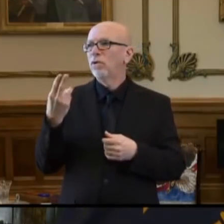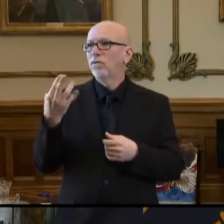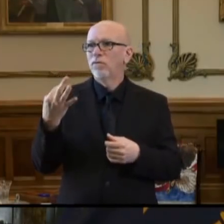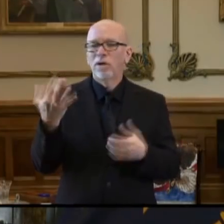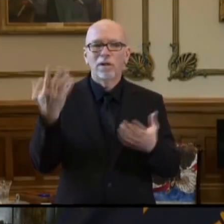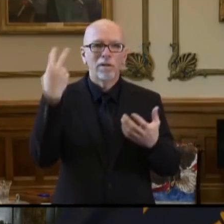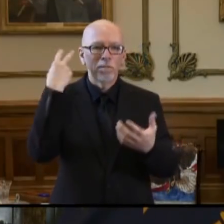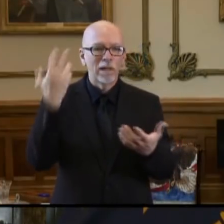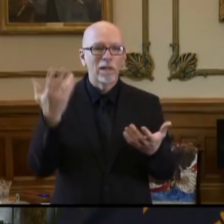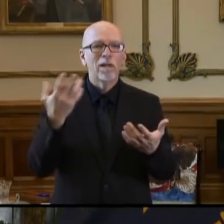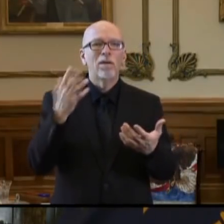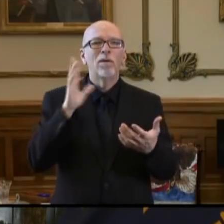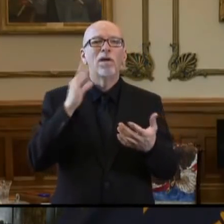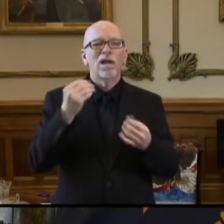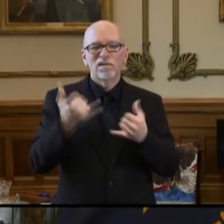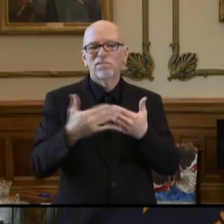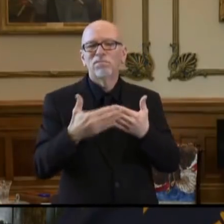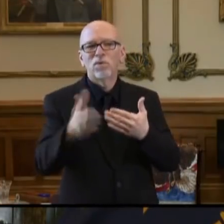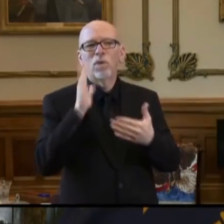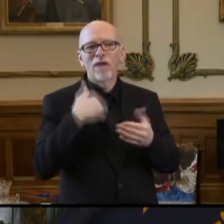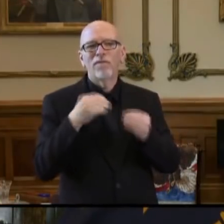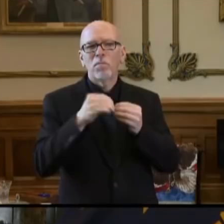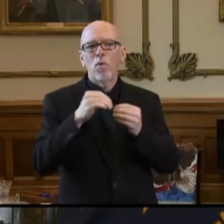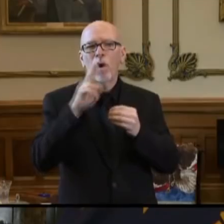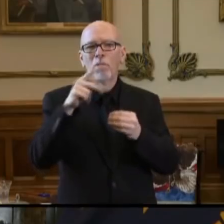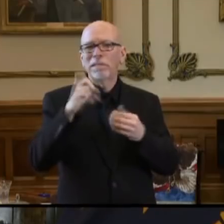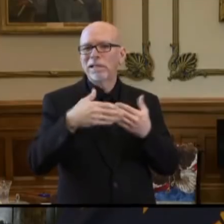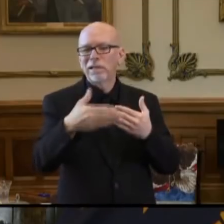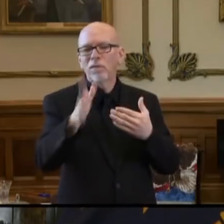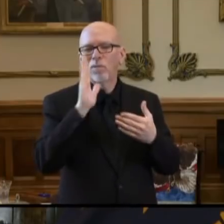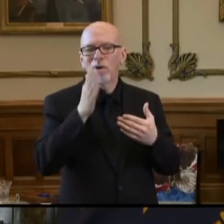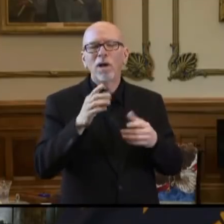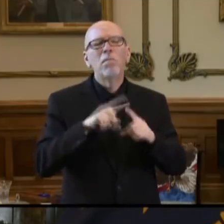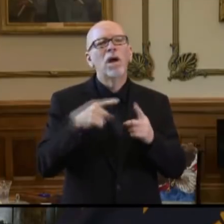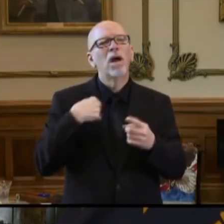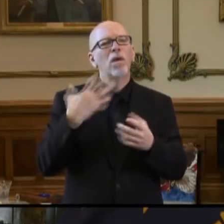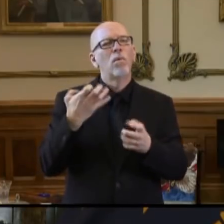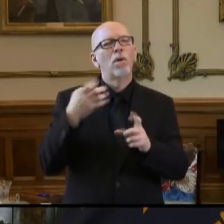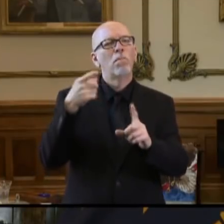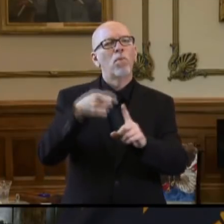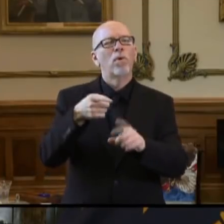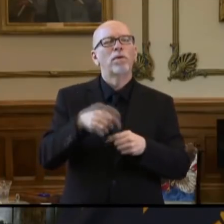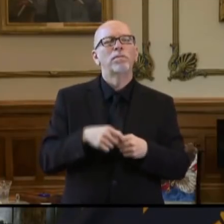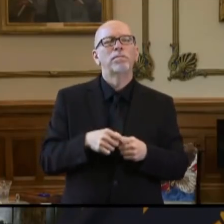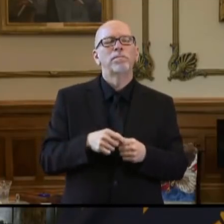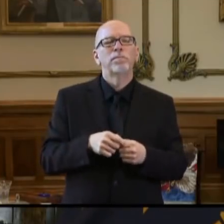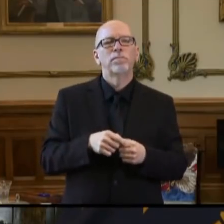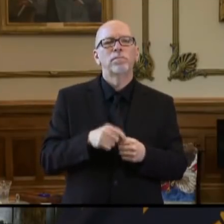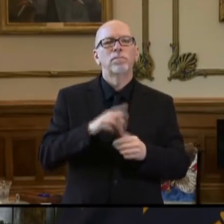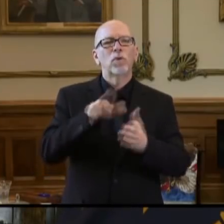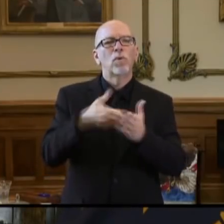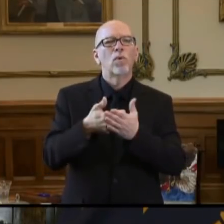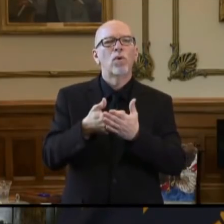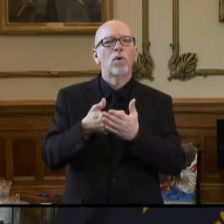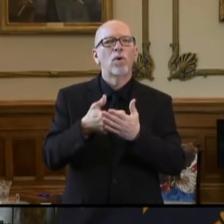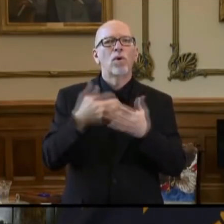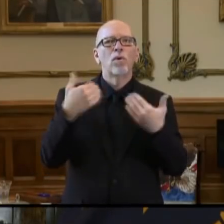MANY TO LIST TODAY. WE'LL BE BACK TUESDAY, WEDNESDAY, THURSDAY, FRIDAY WITH MORE UPDATES. BUT I DID WANT TO JUST